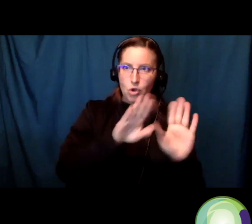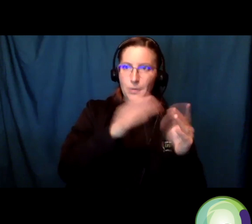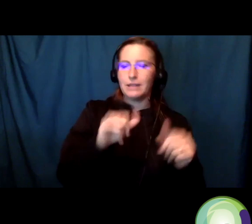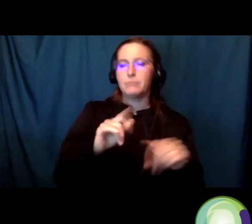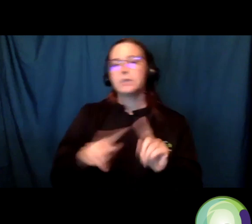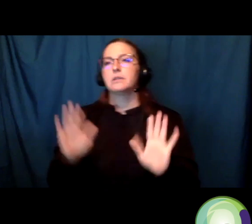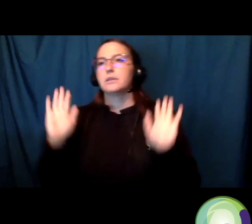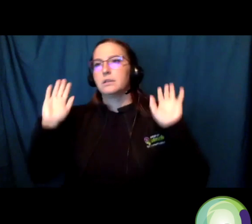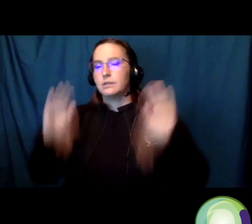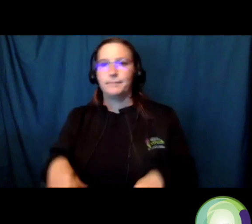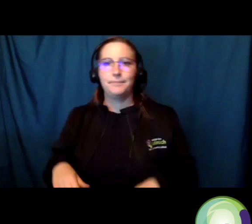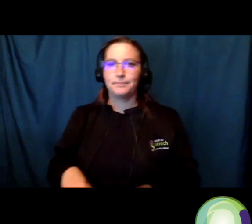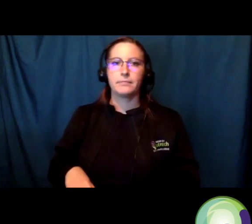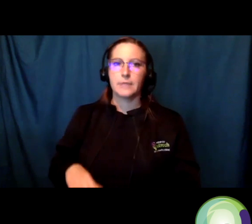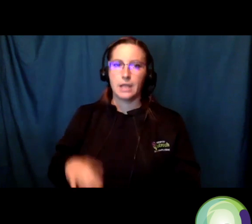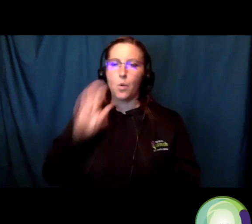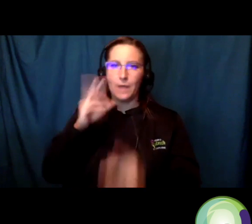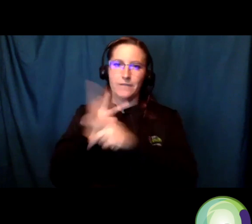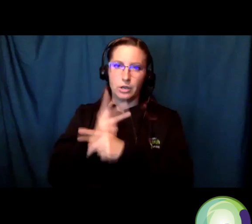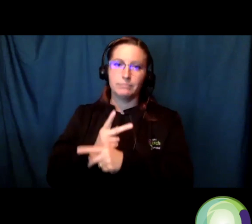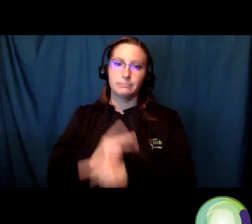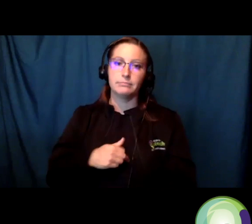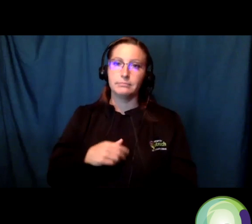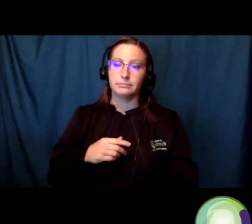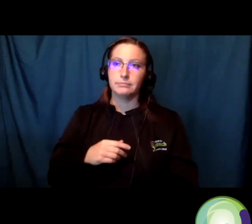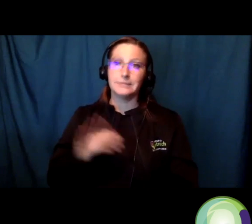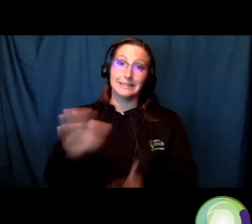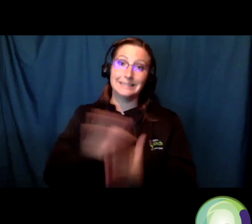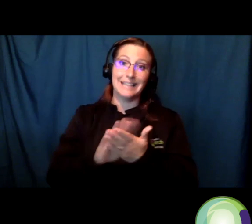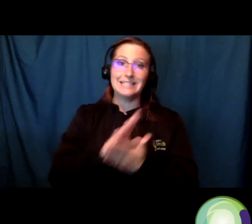that. It is a nice and free tool